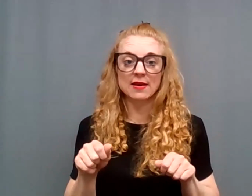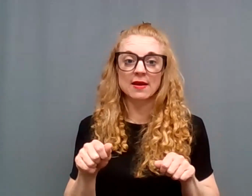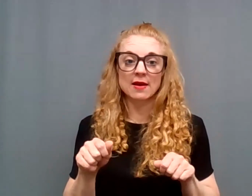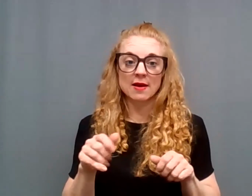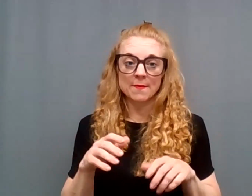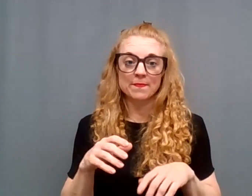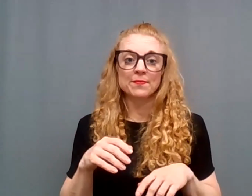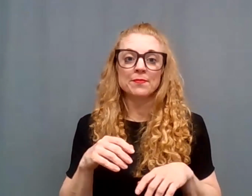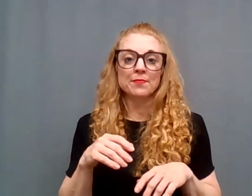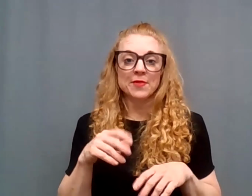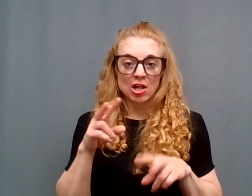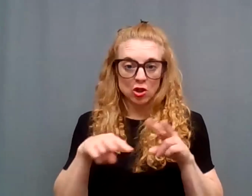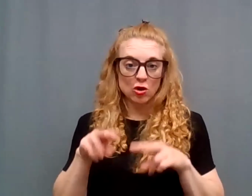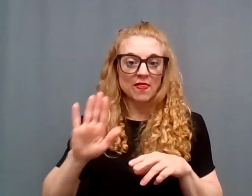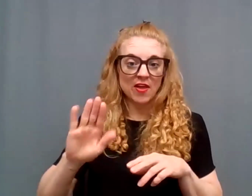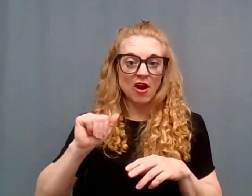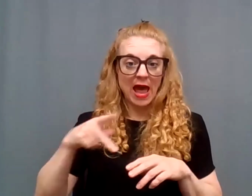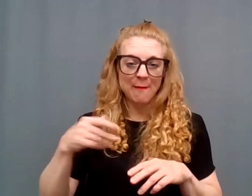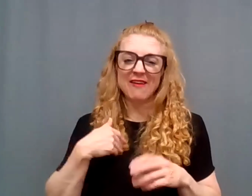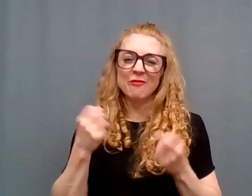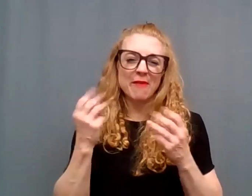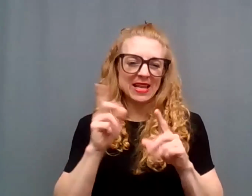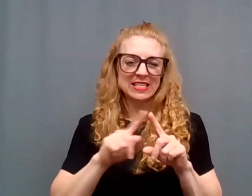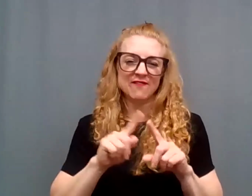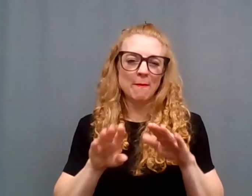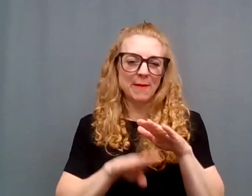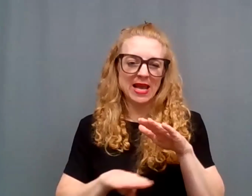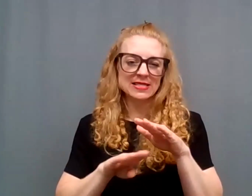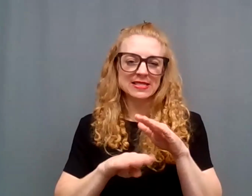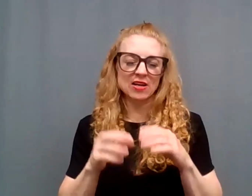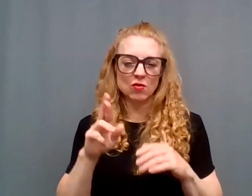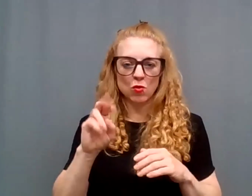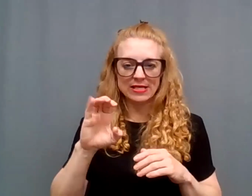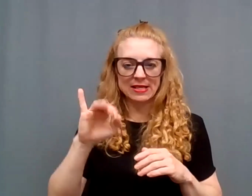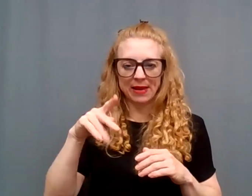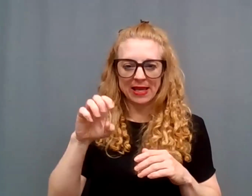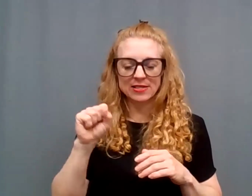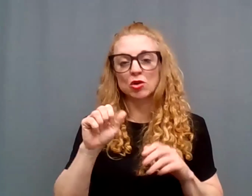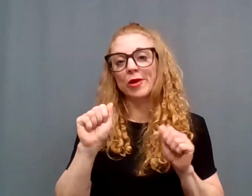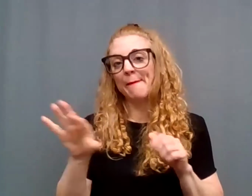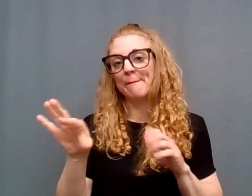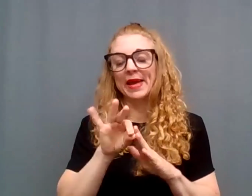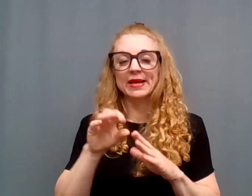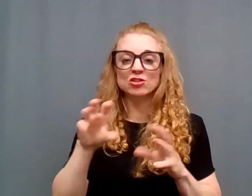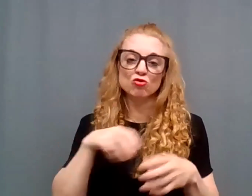the app and there are a lot of basic recipes like it you can select scrambled eggs with sausage and